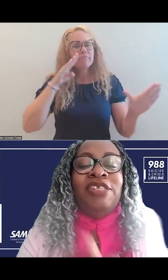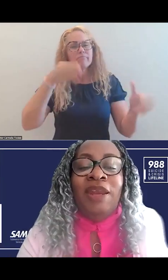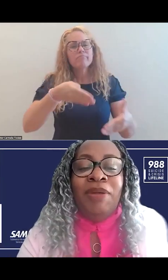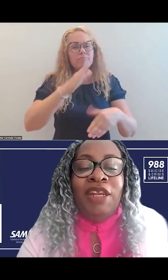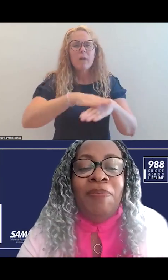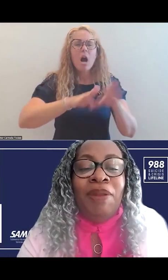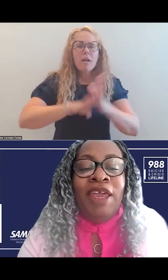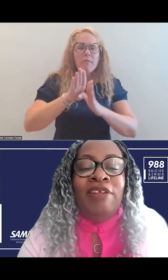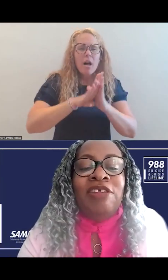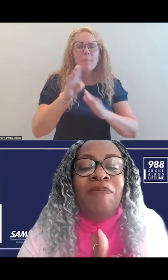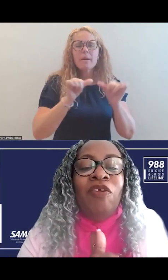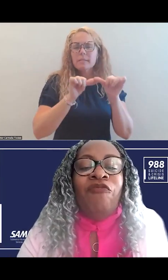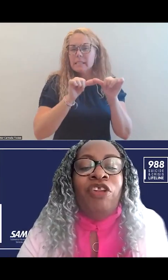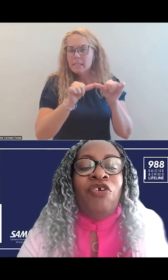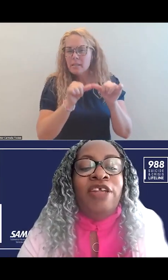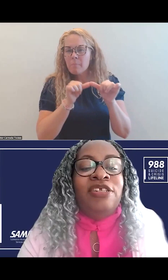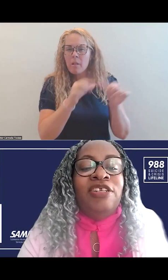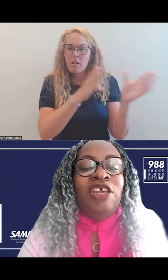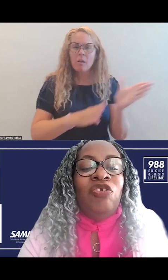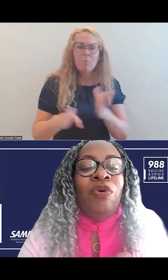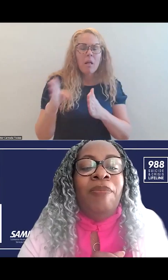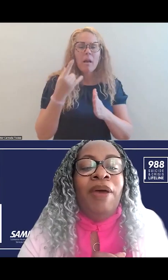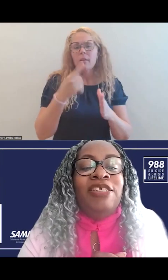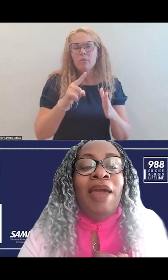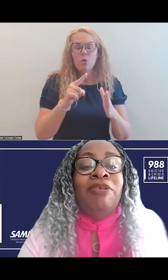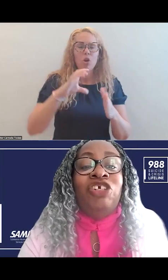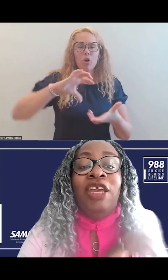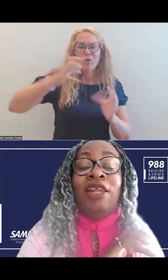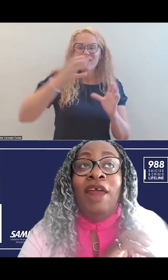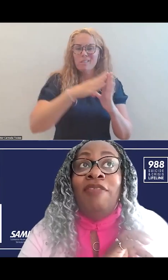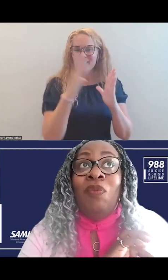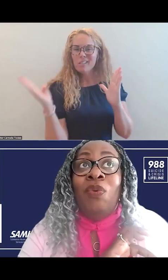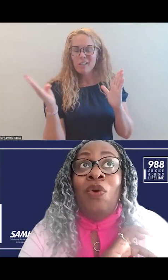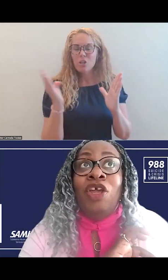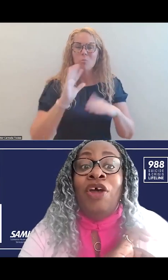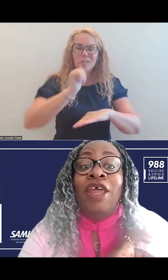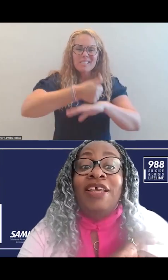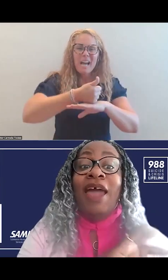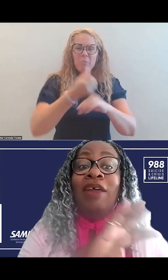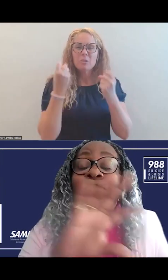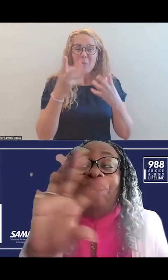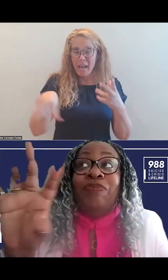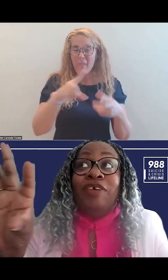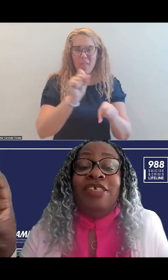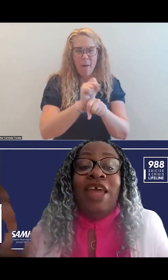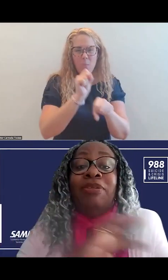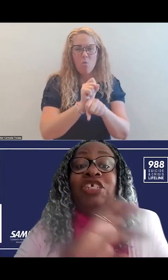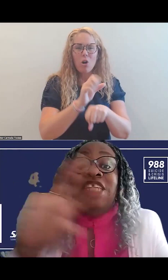SUSTAINING THEIR PLANS. A LOT OF THEM WERE WORKING ON HOW TO ESTABLISH